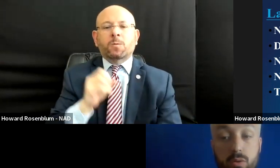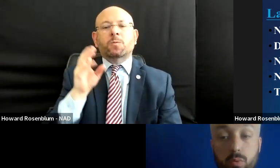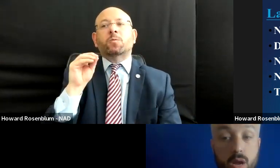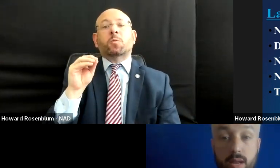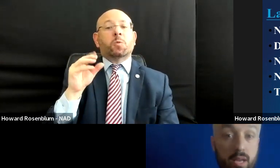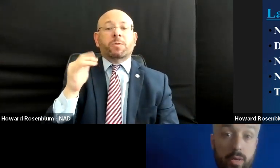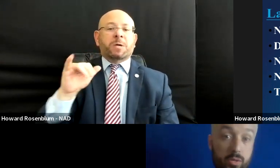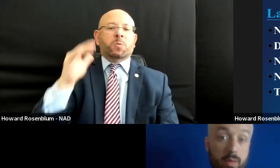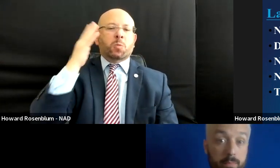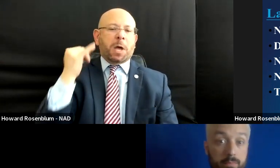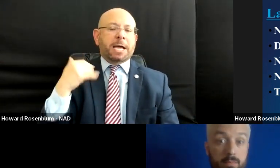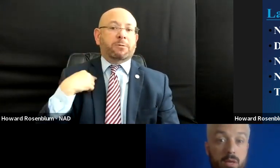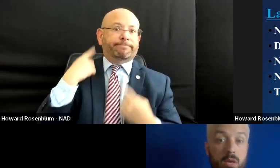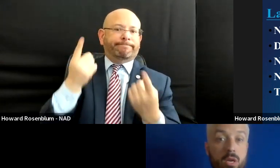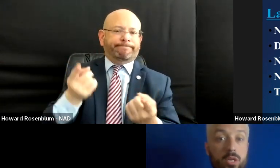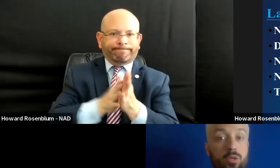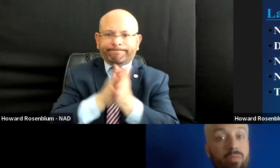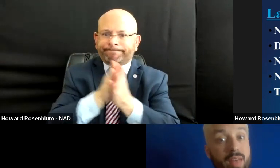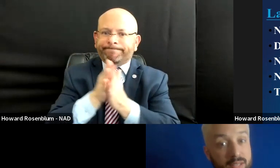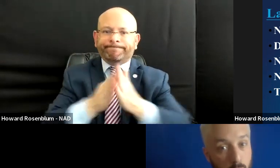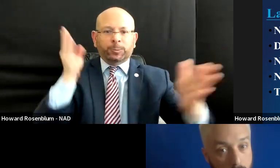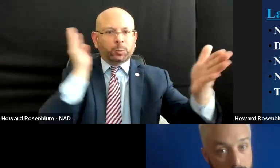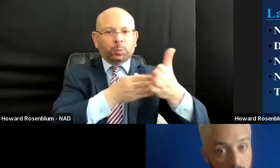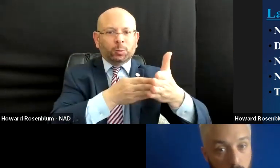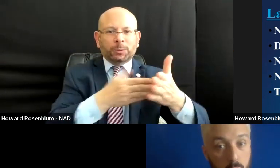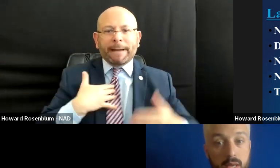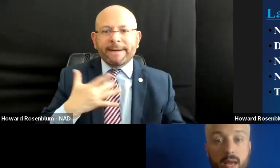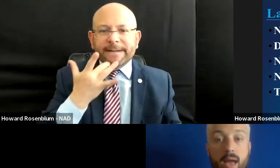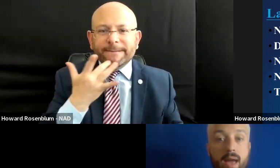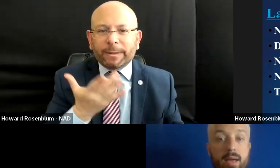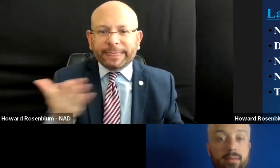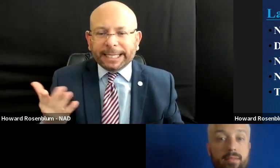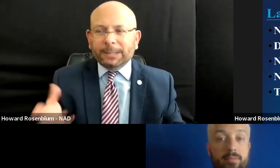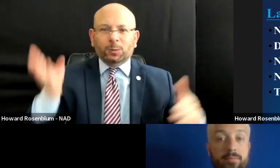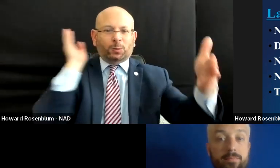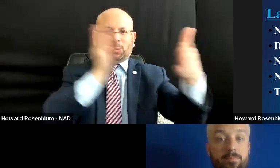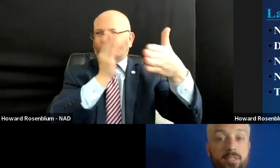there were also a great deal of rules and policies and lays already out there and many of those organizations still were